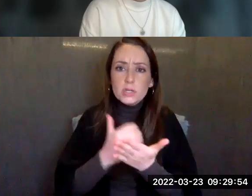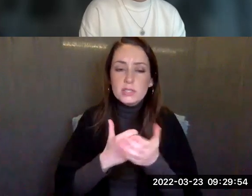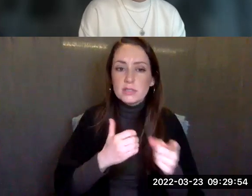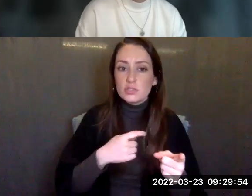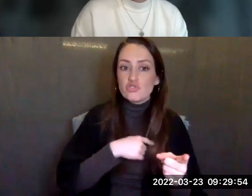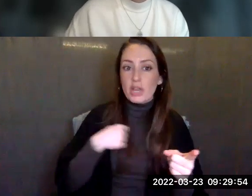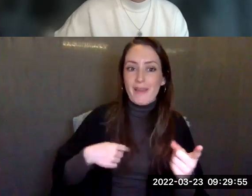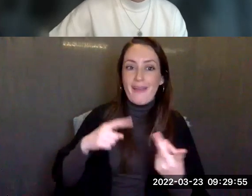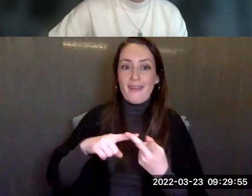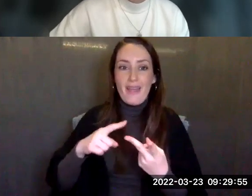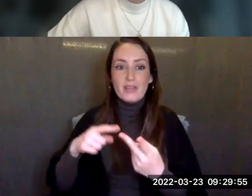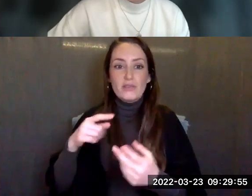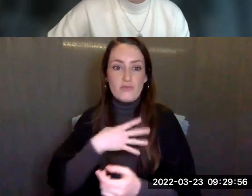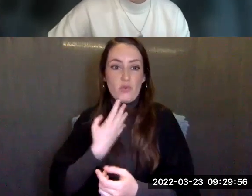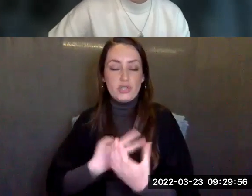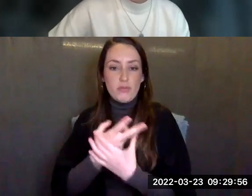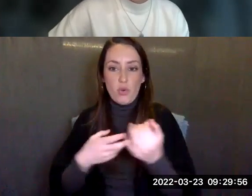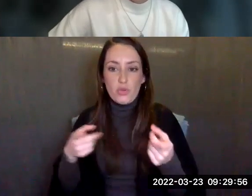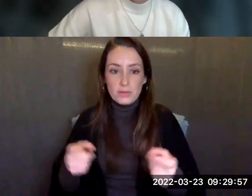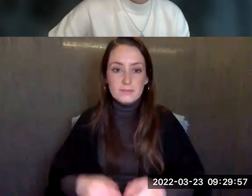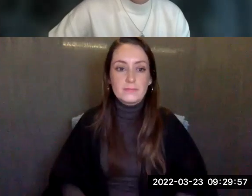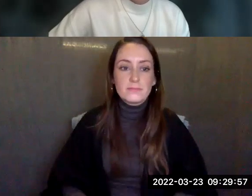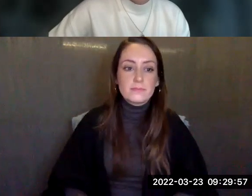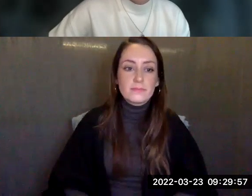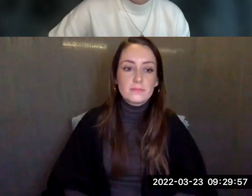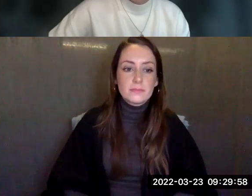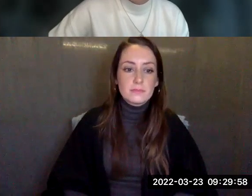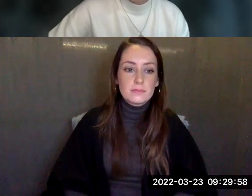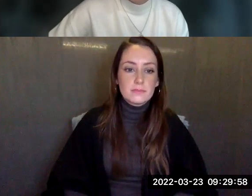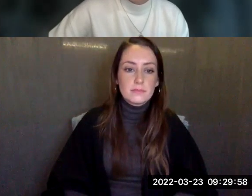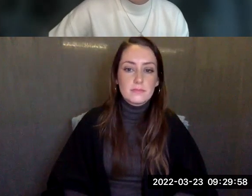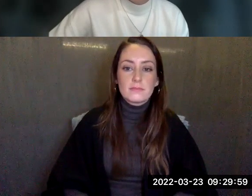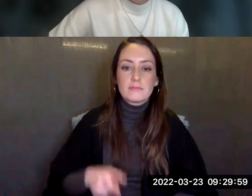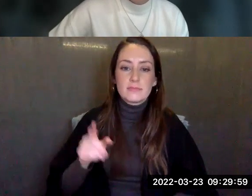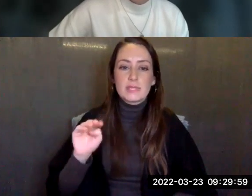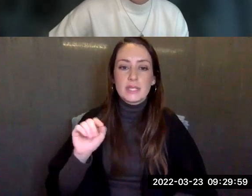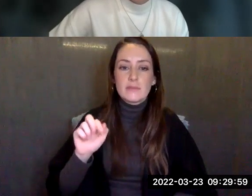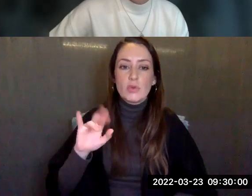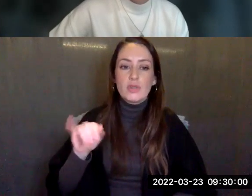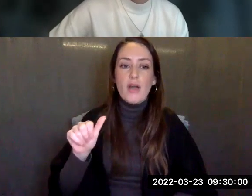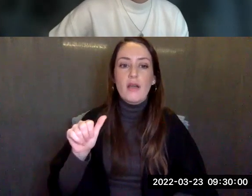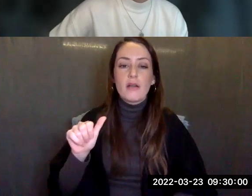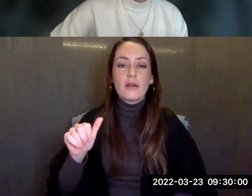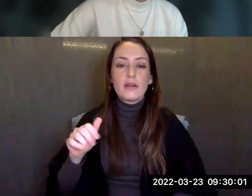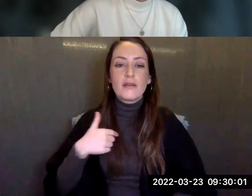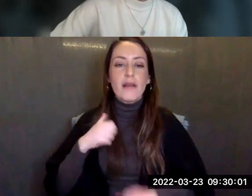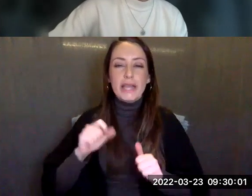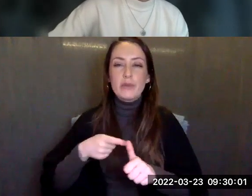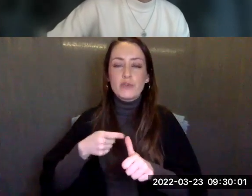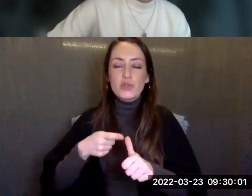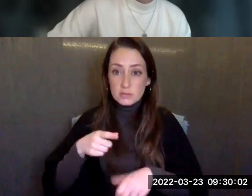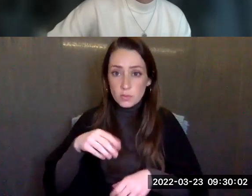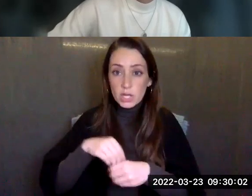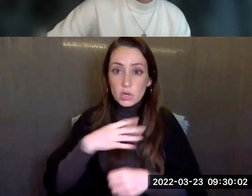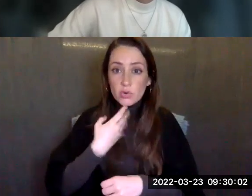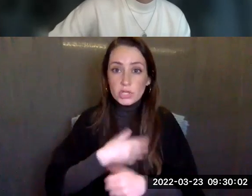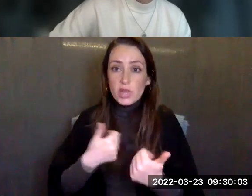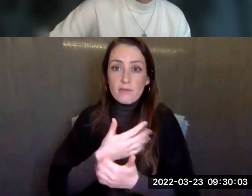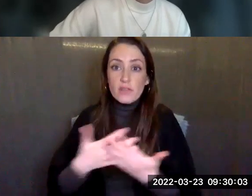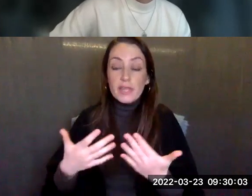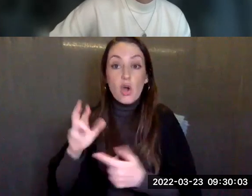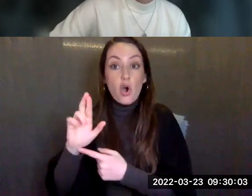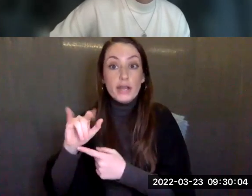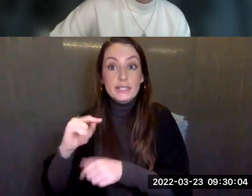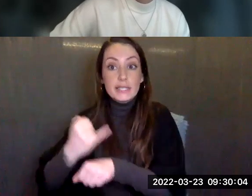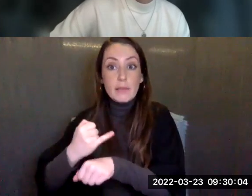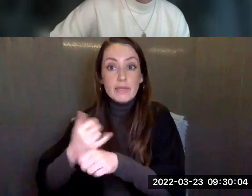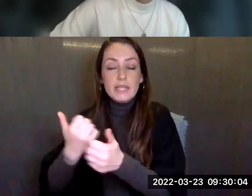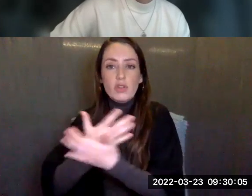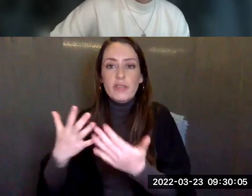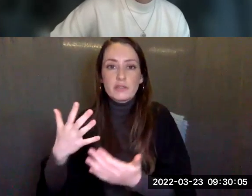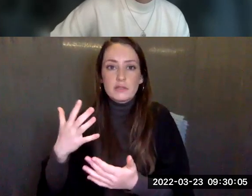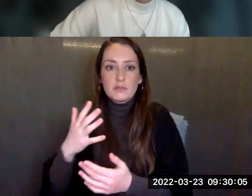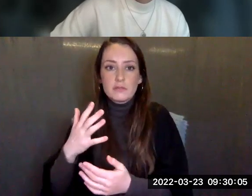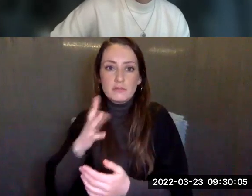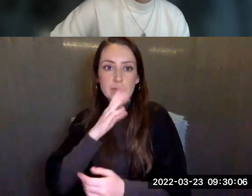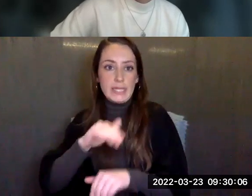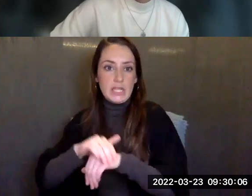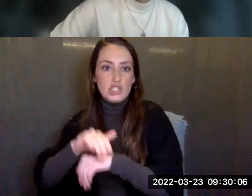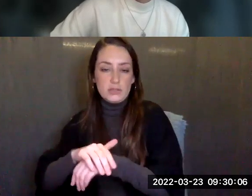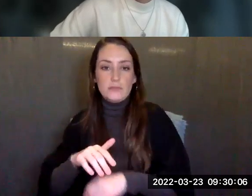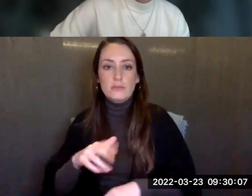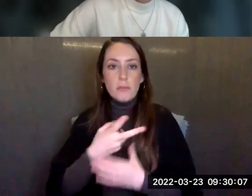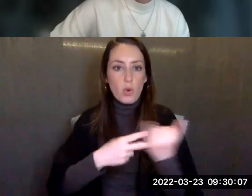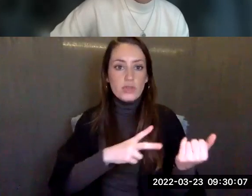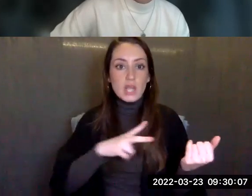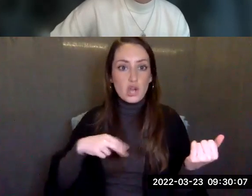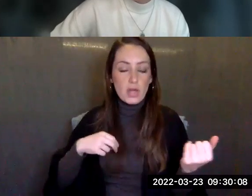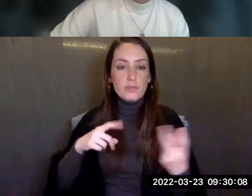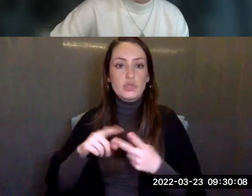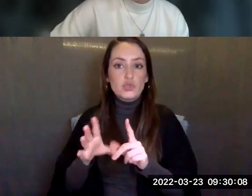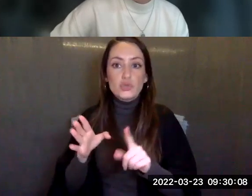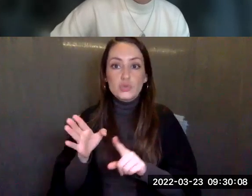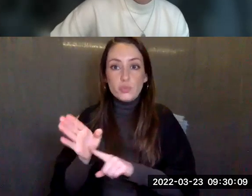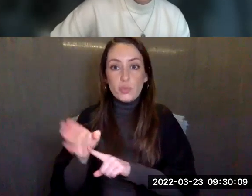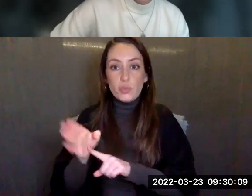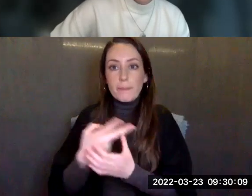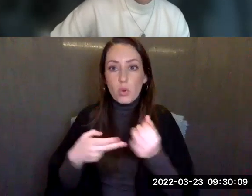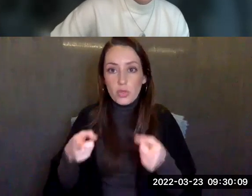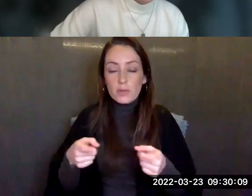Okay, i'll go first. in our in croatia everything's in English at our it creation in Dubrovnakan and Zagre. what I think we're implementing as next year is for students that because